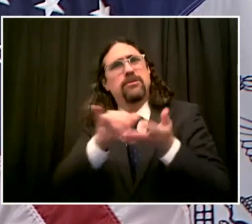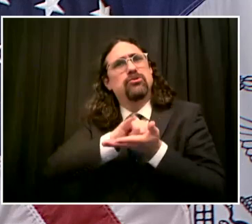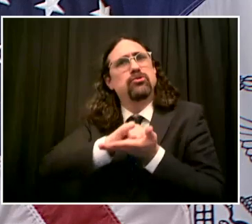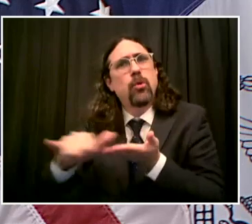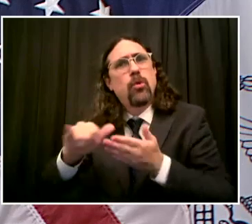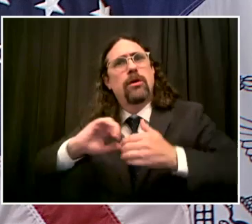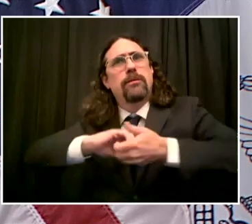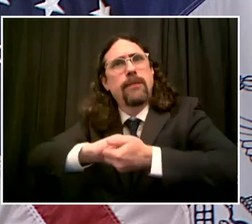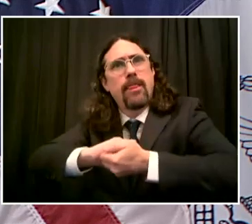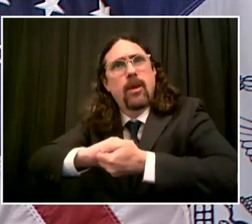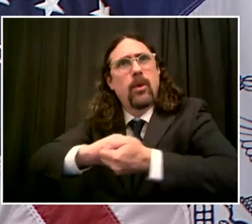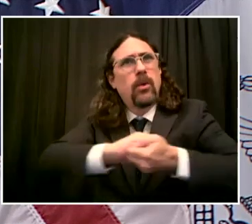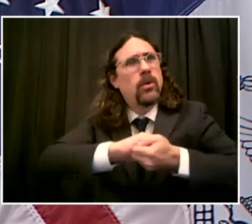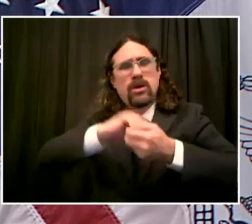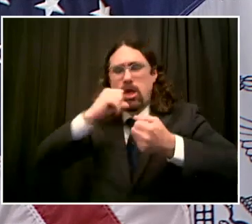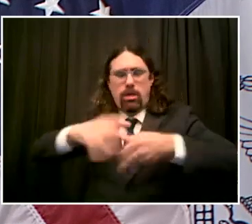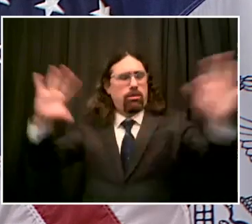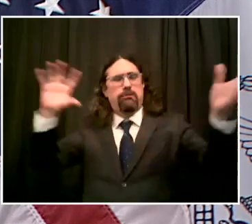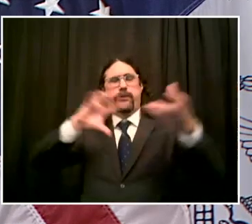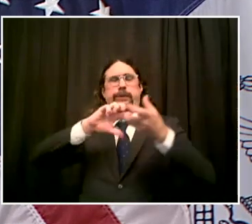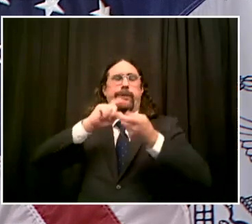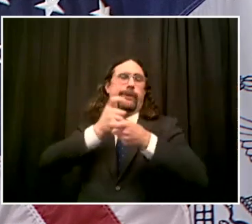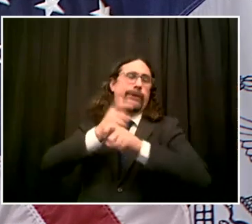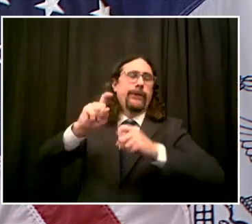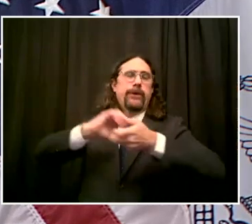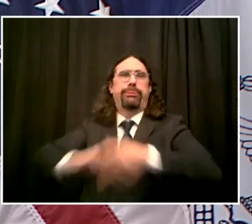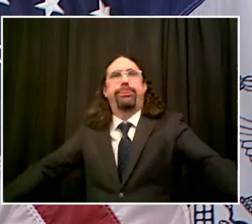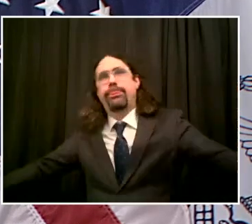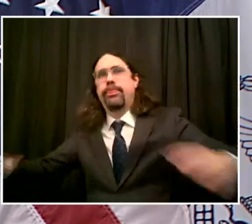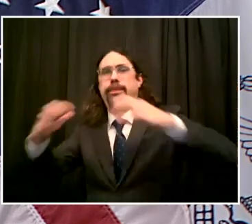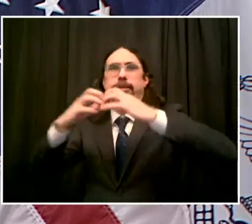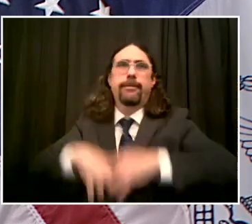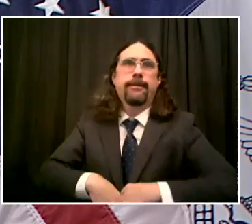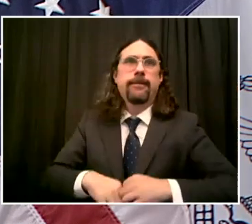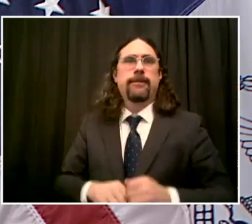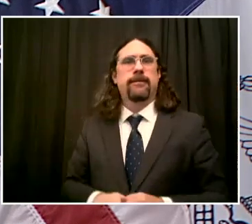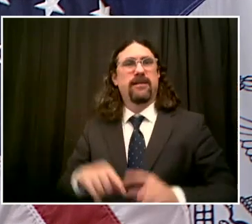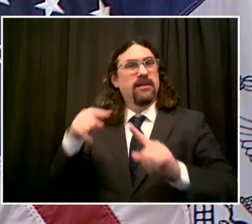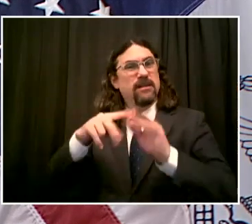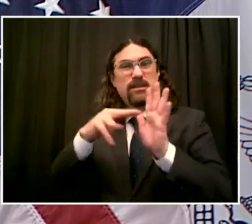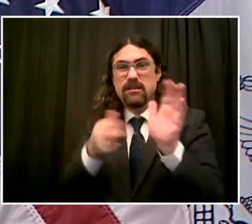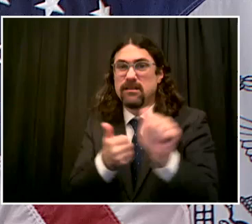NOW. THEY'RE HOLDING THE CITY TOGETHER RIGHT NOW, ICWHH SI EXACTLY WHAT WE WANT IN THE